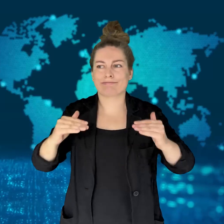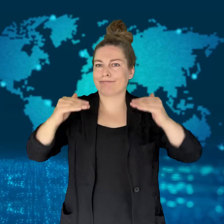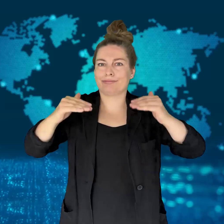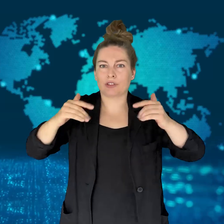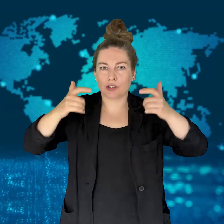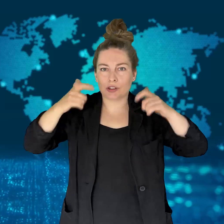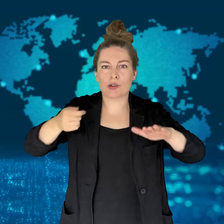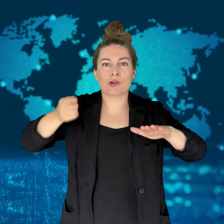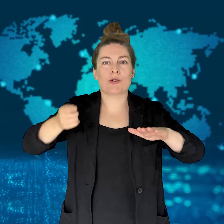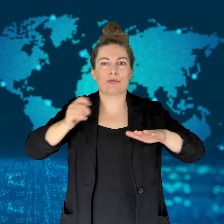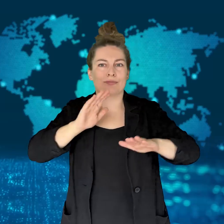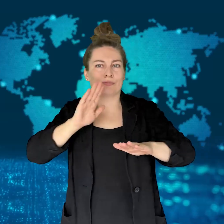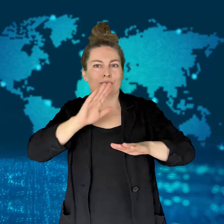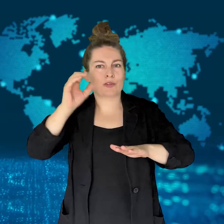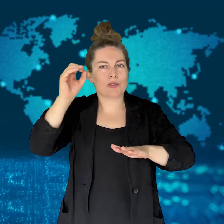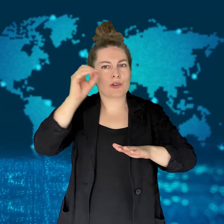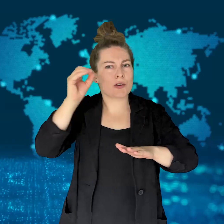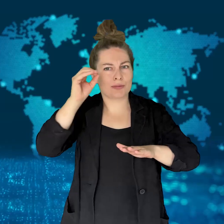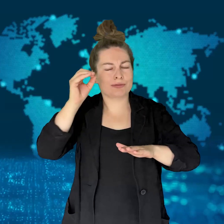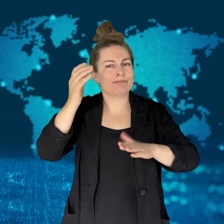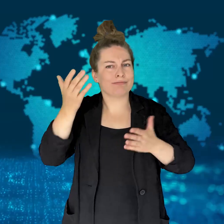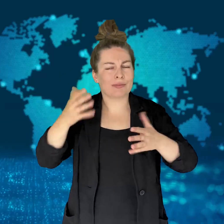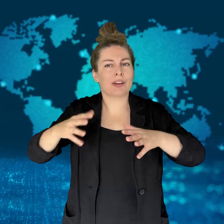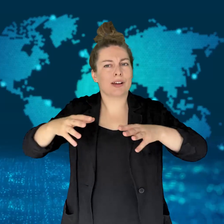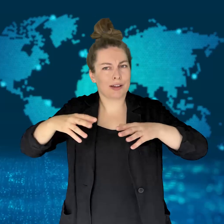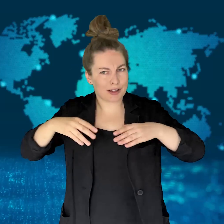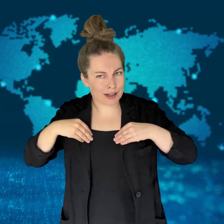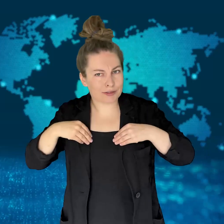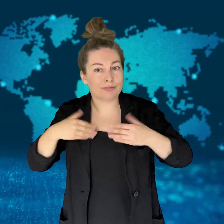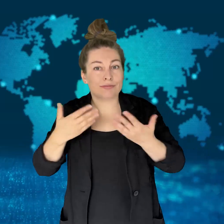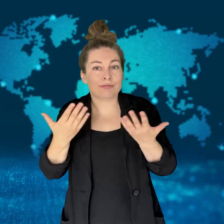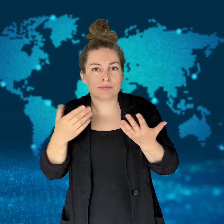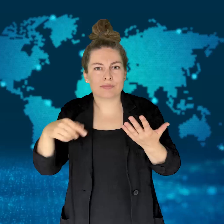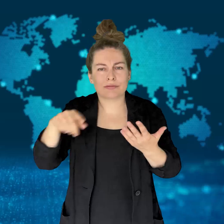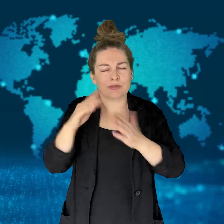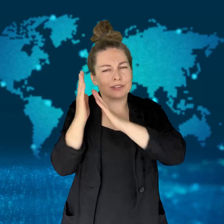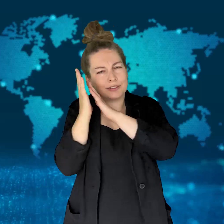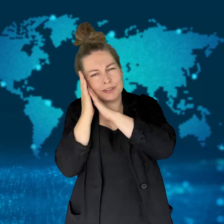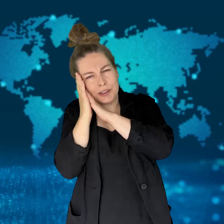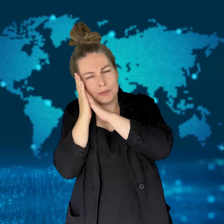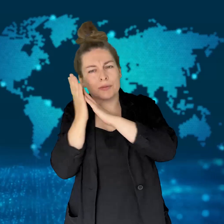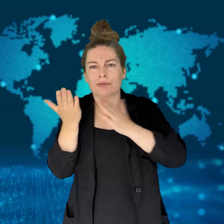The Supreme Court opinion agreed, holding that sleep is a biological need